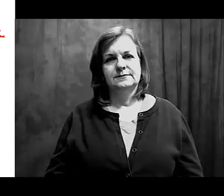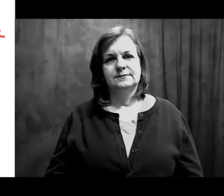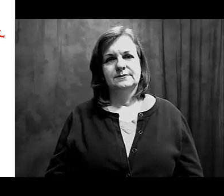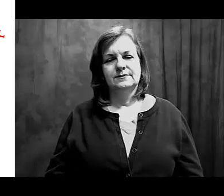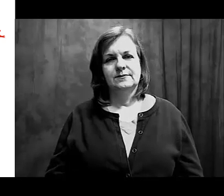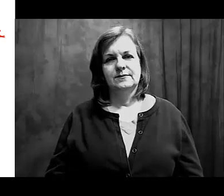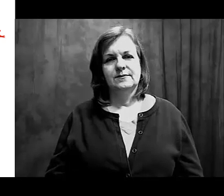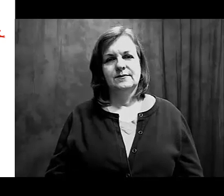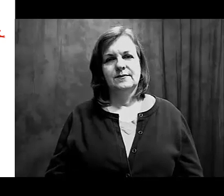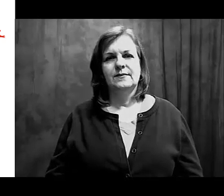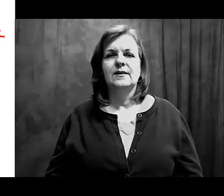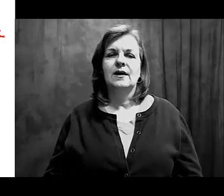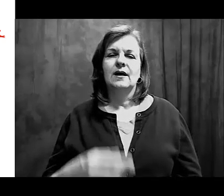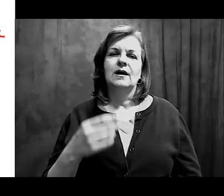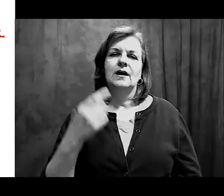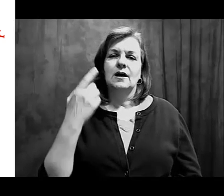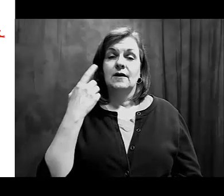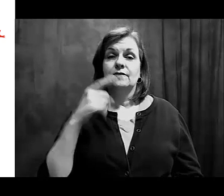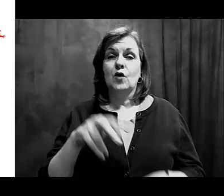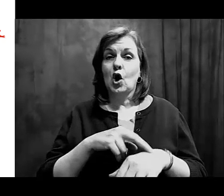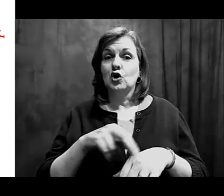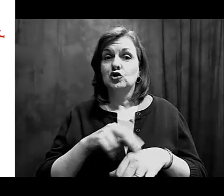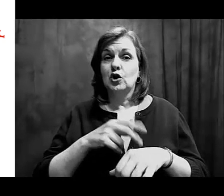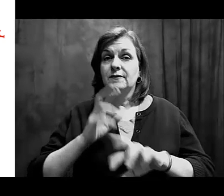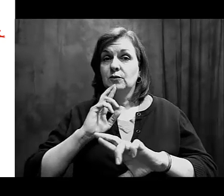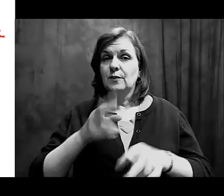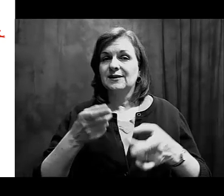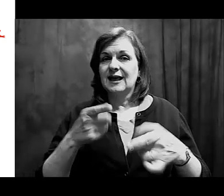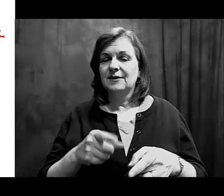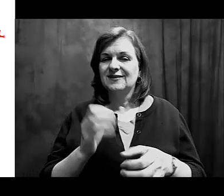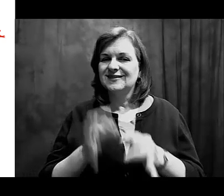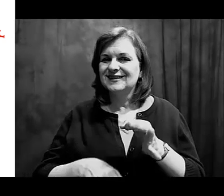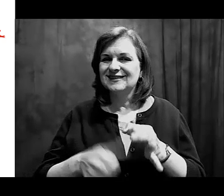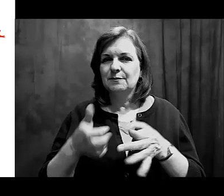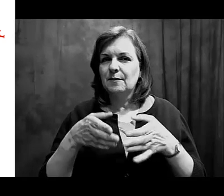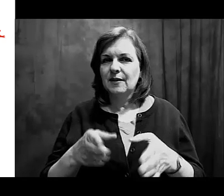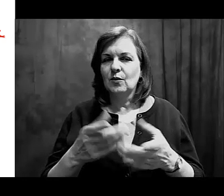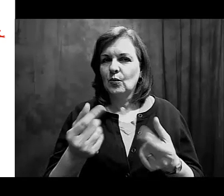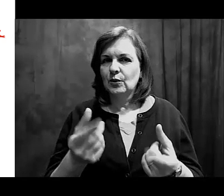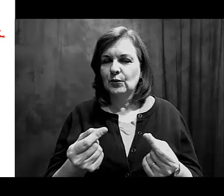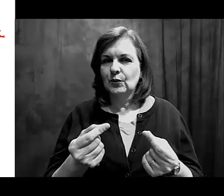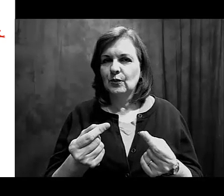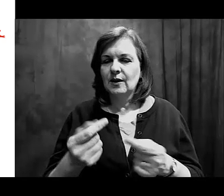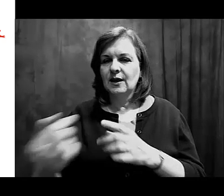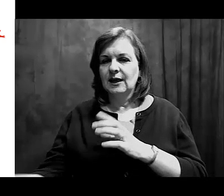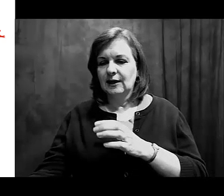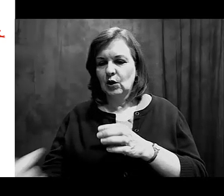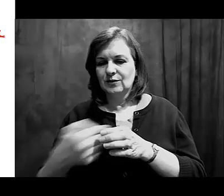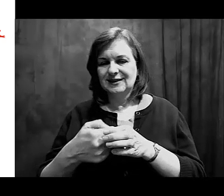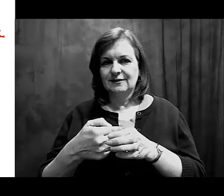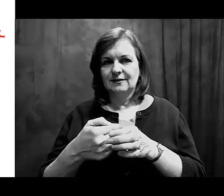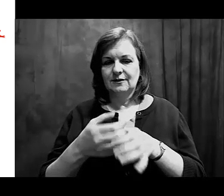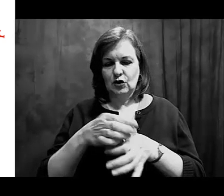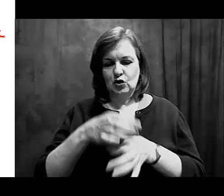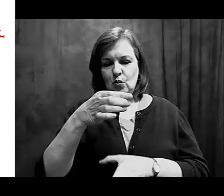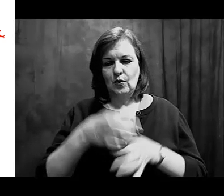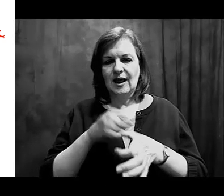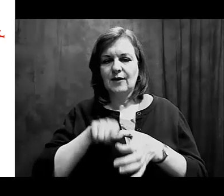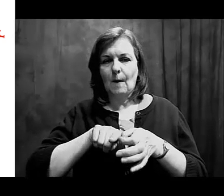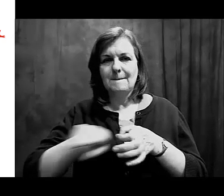the simplest pathway for a nervous response to occur is to go into your spinal cord and straight back out again!